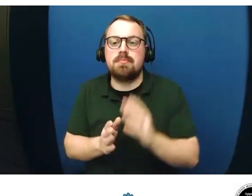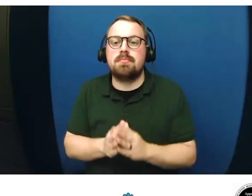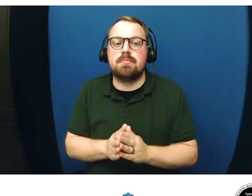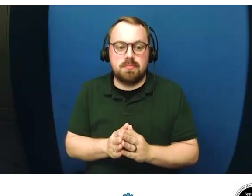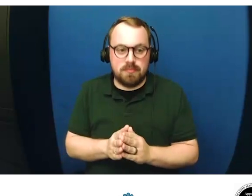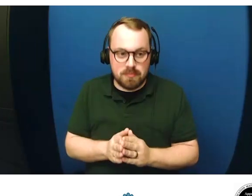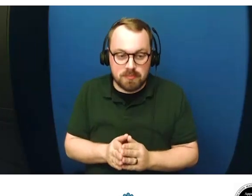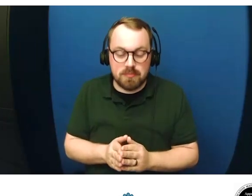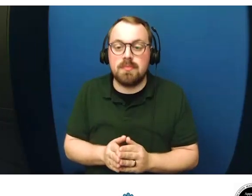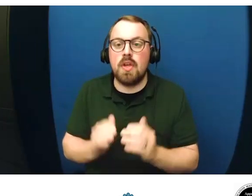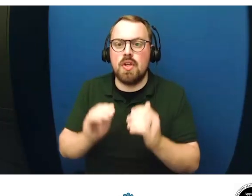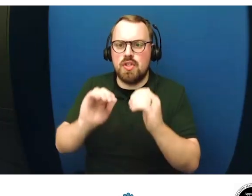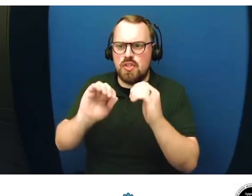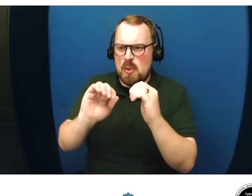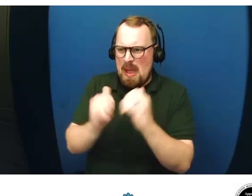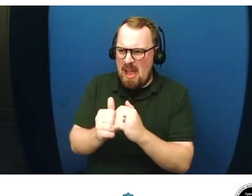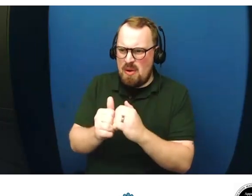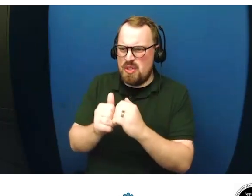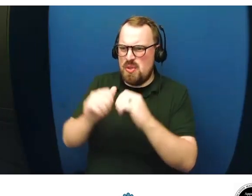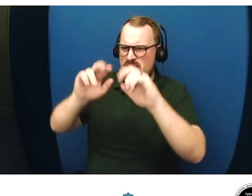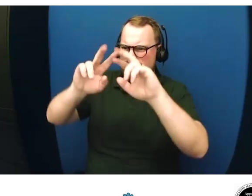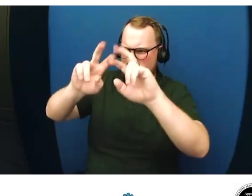A way to determine all of these things that I just